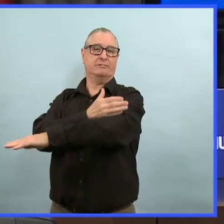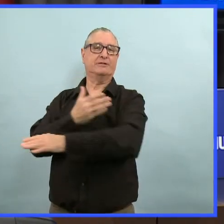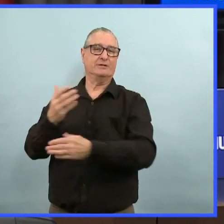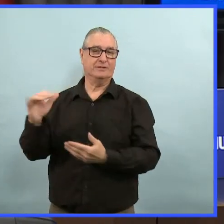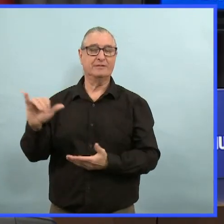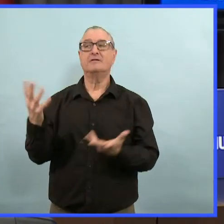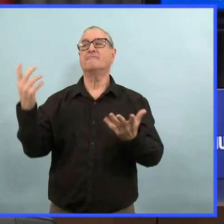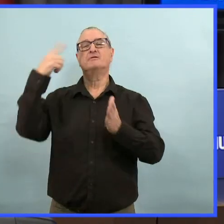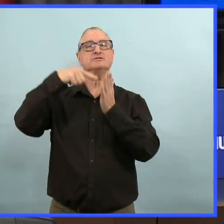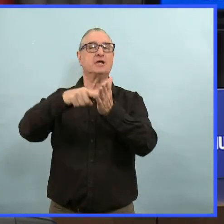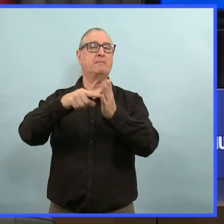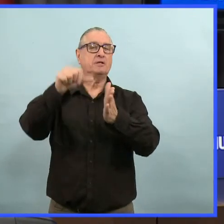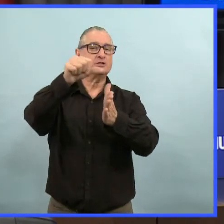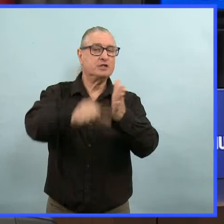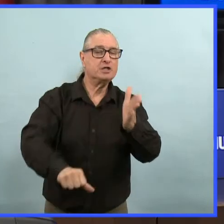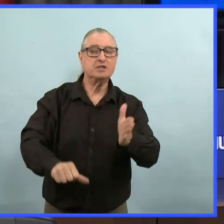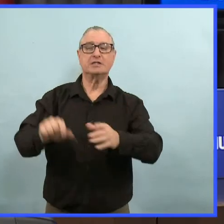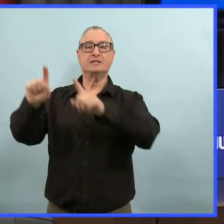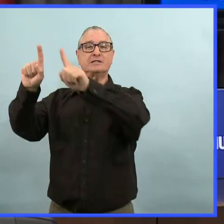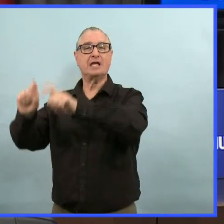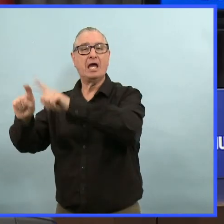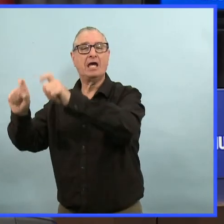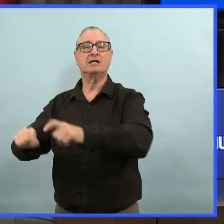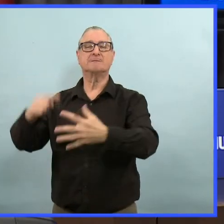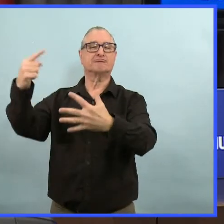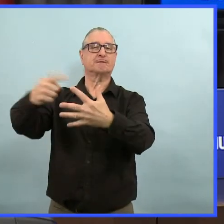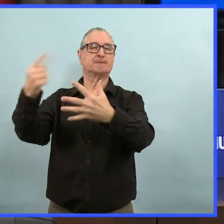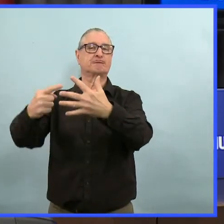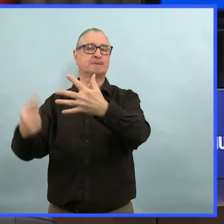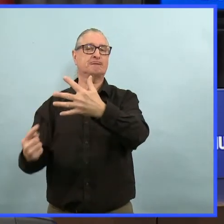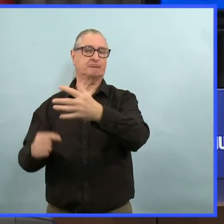this will occur in phases across the province beginning in the coming weeks